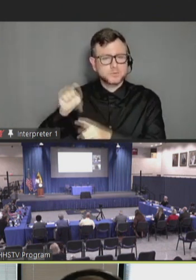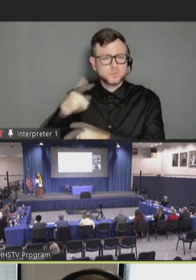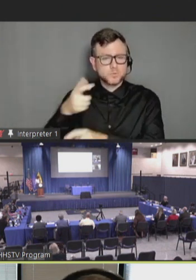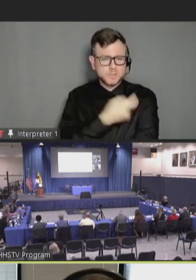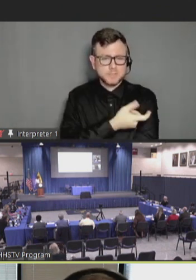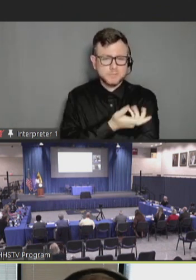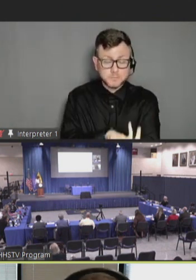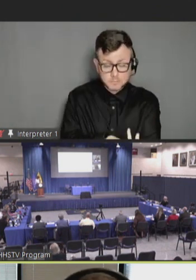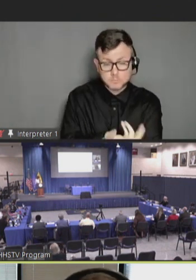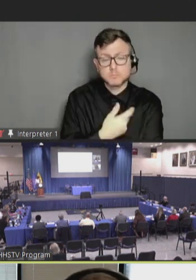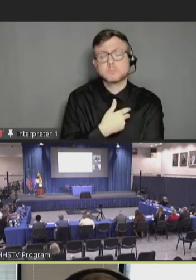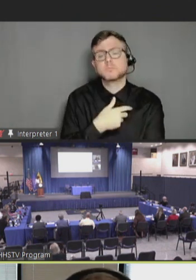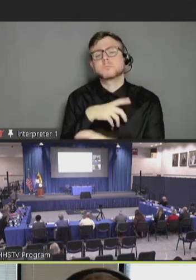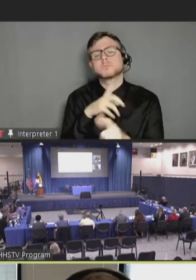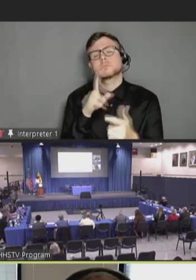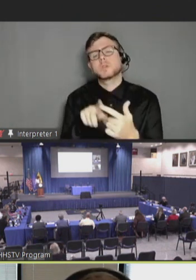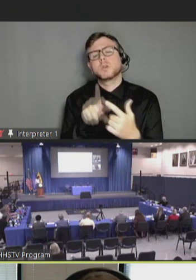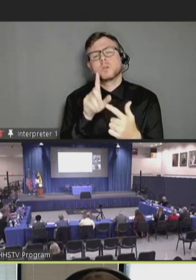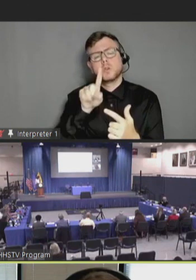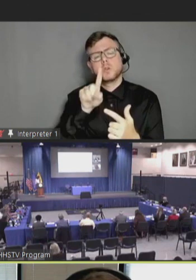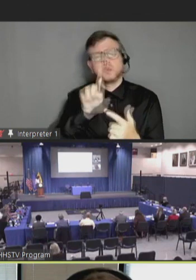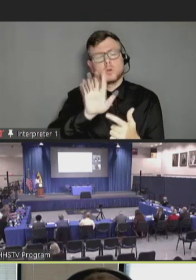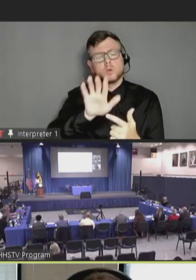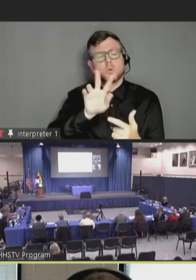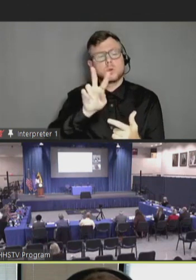And then to your second point.